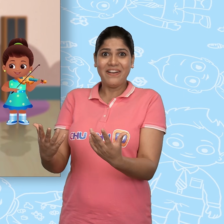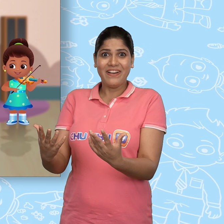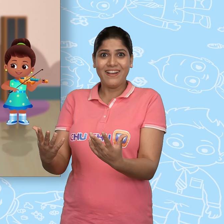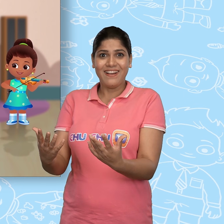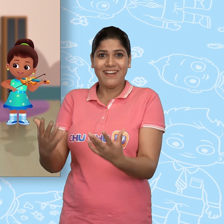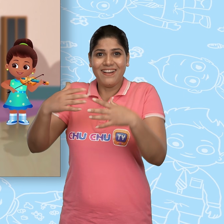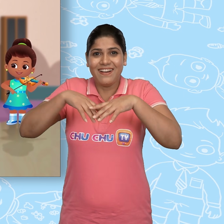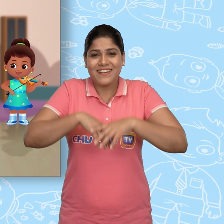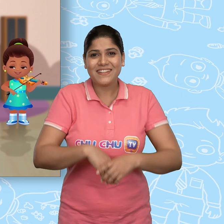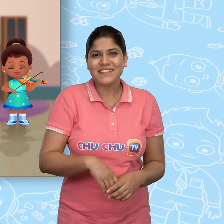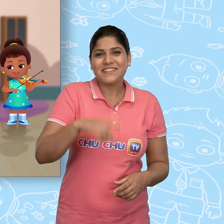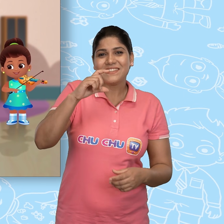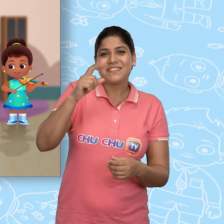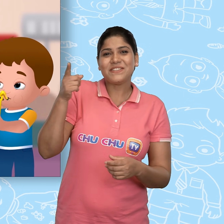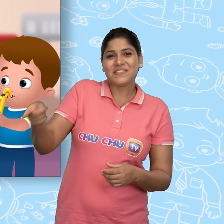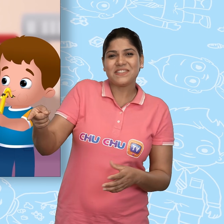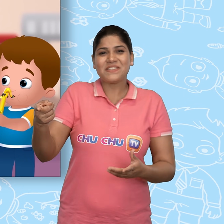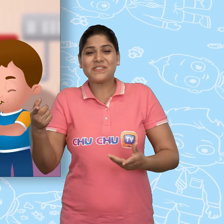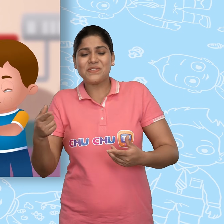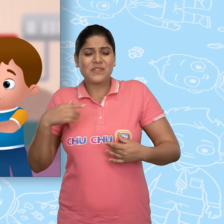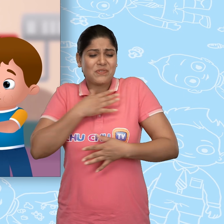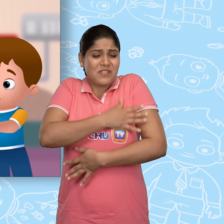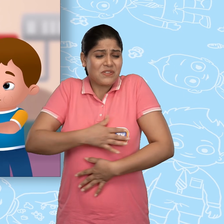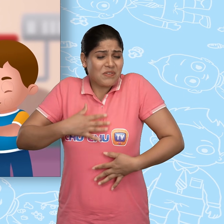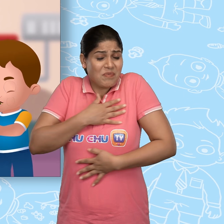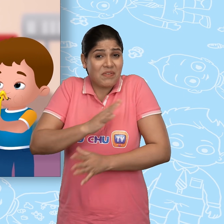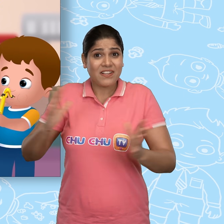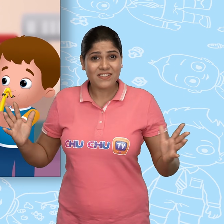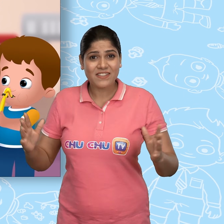Wow! ChaCha had so much fun that day,